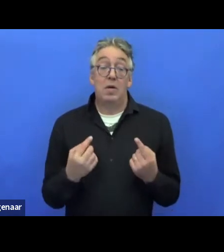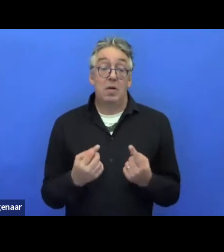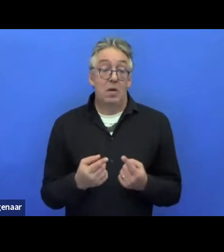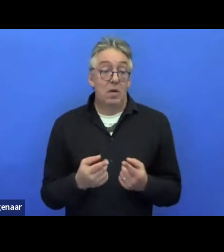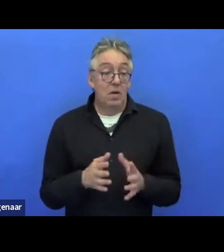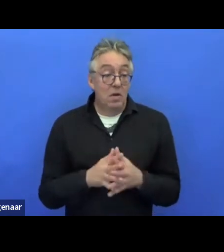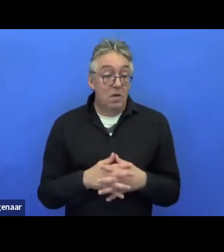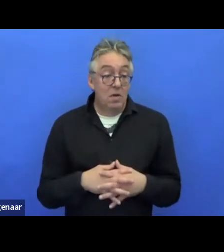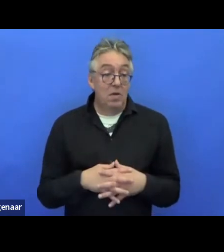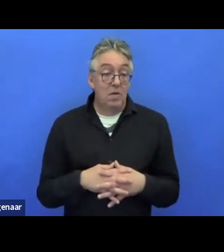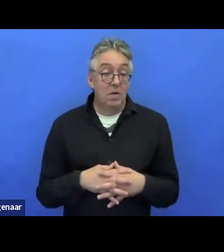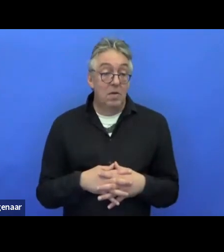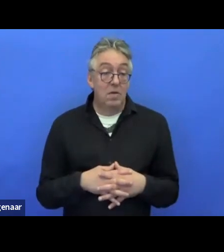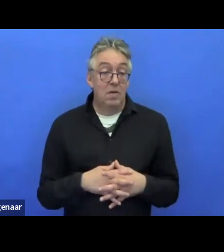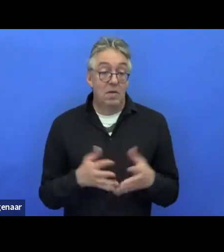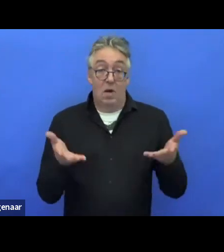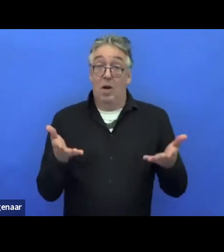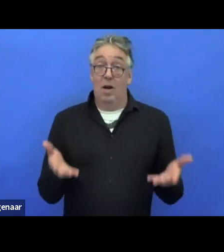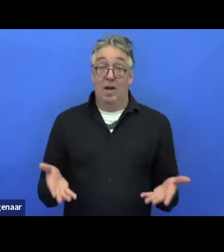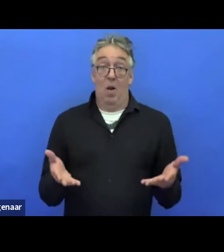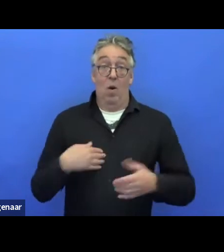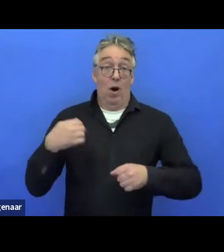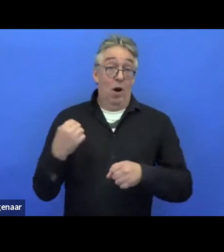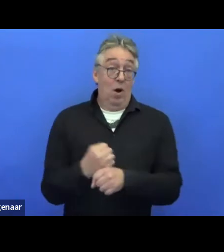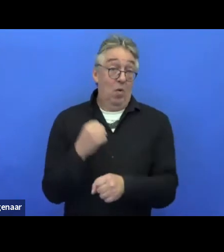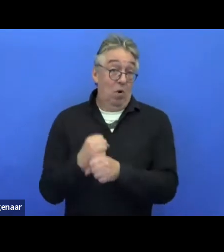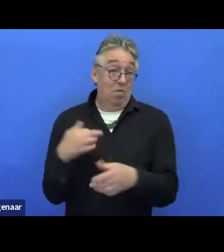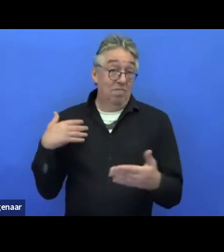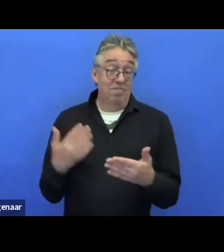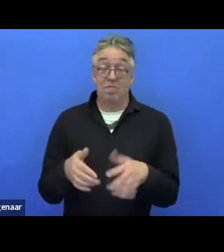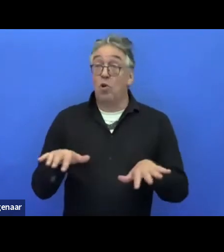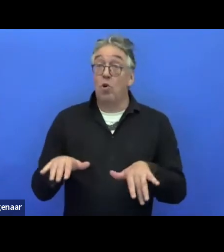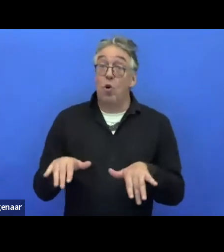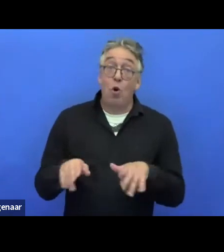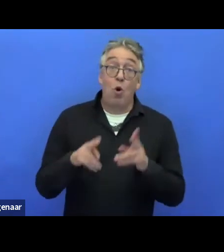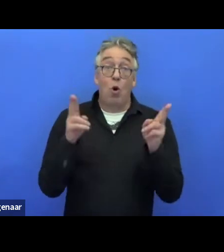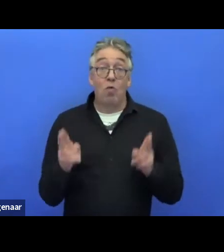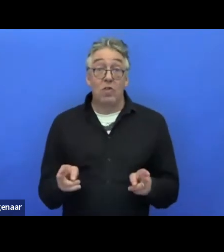It's a huge period providing to the institutions, a bit more than 25 years old.